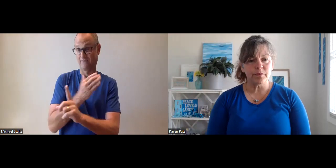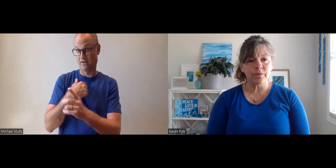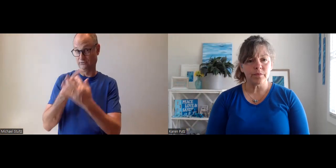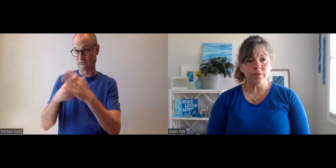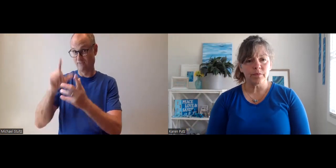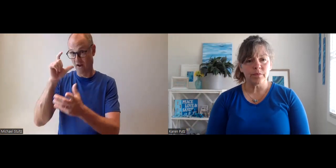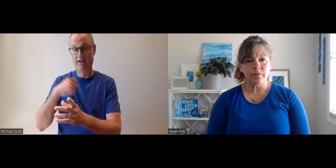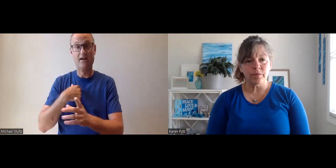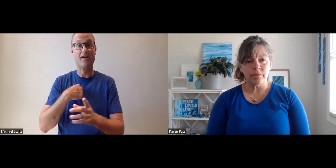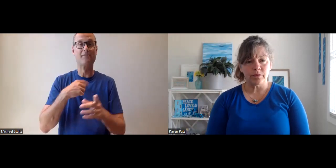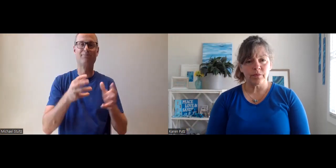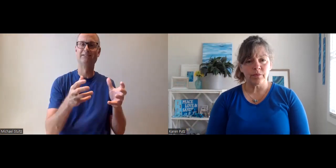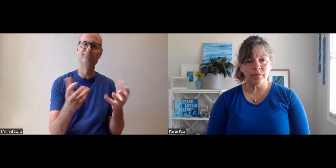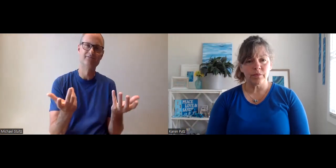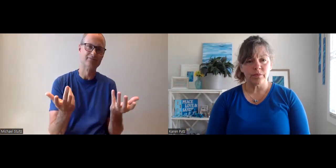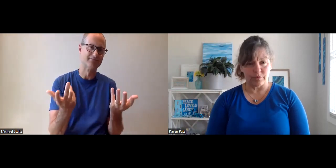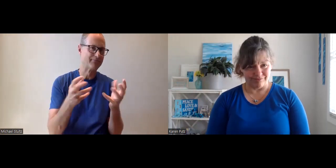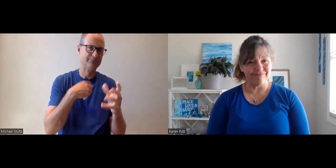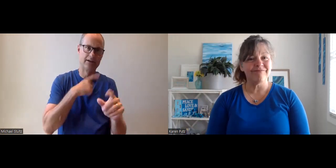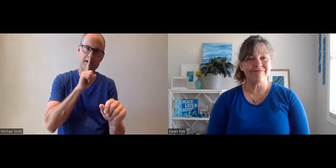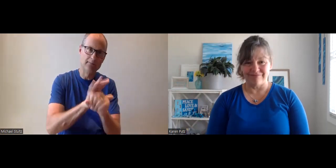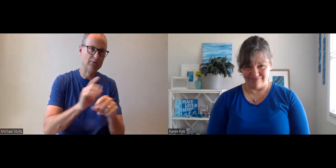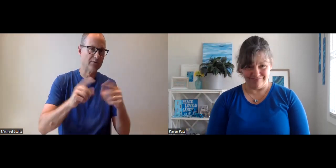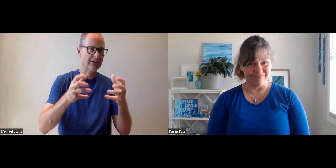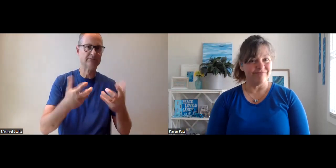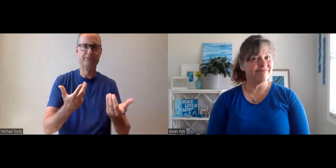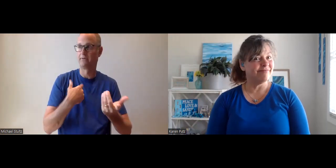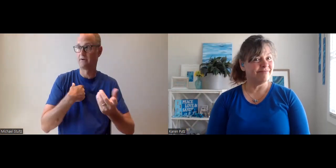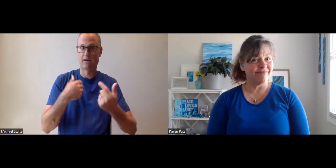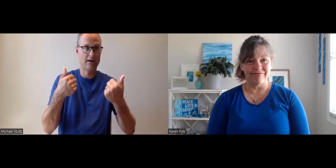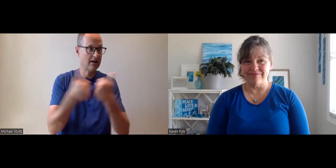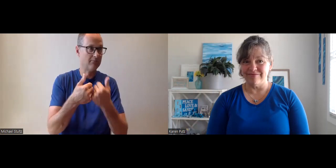So before I started photography, I would play basketball like two,